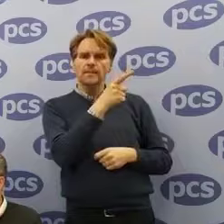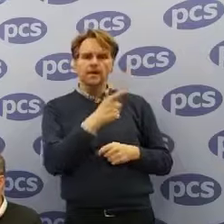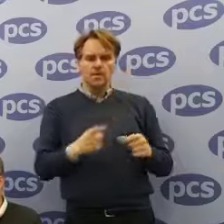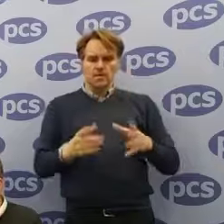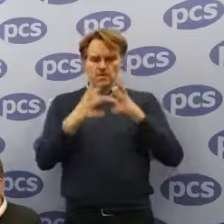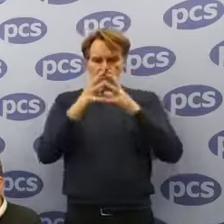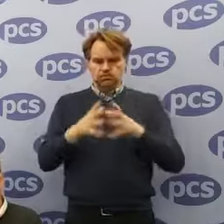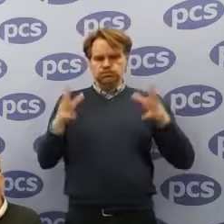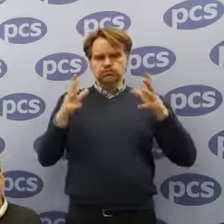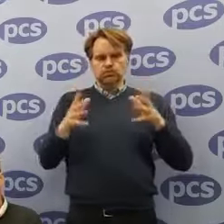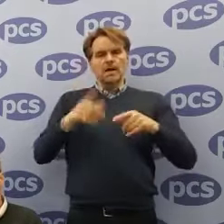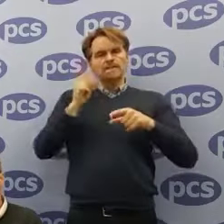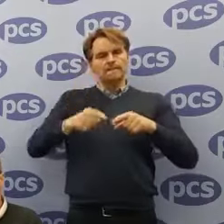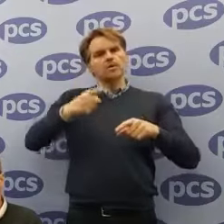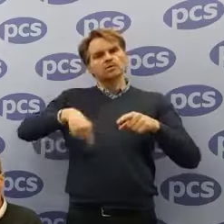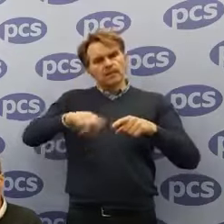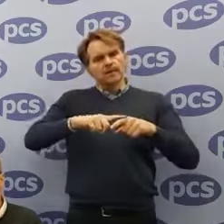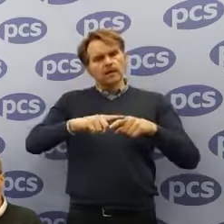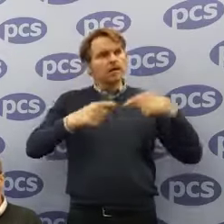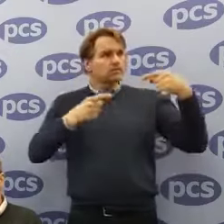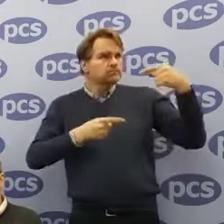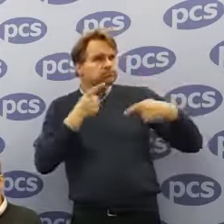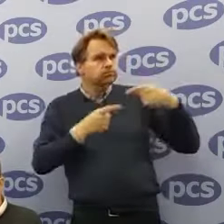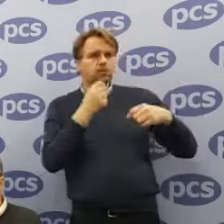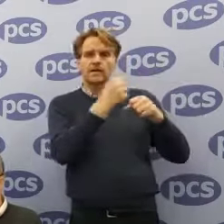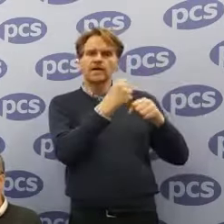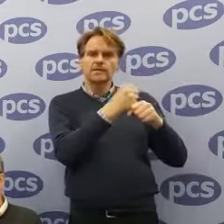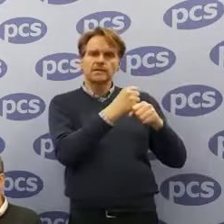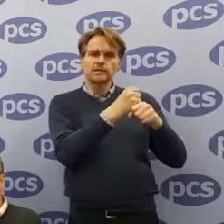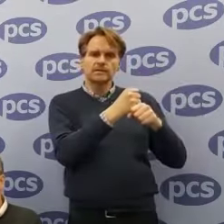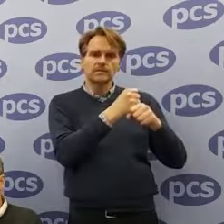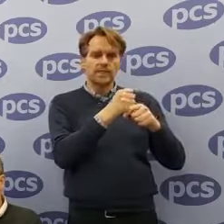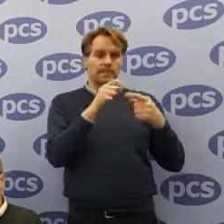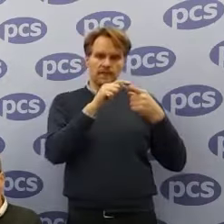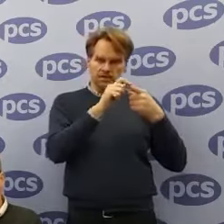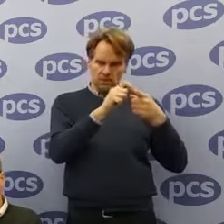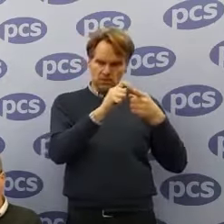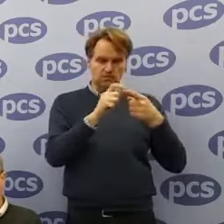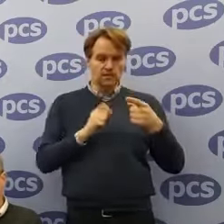turnout of everybody as possible and secondly we believe that if you have an